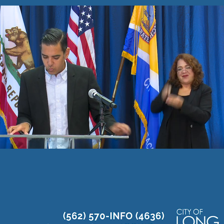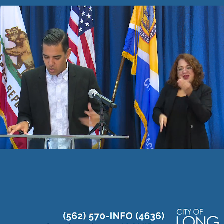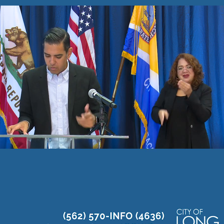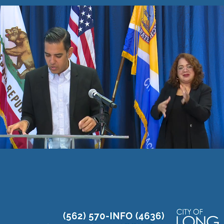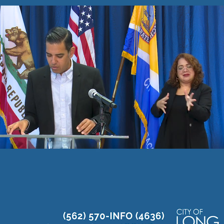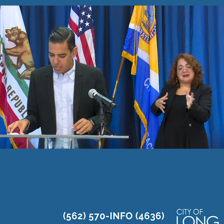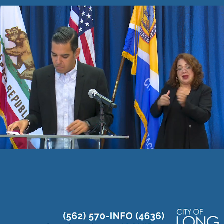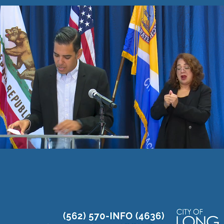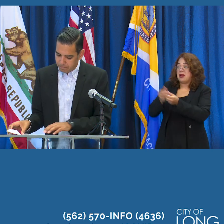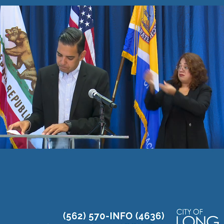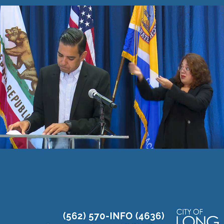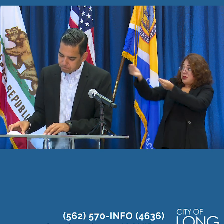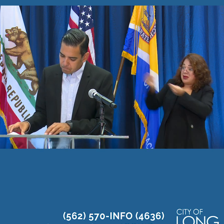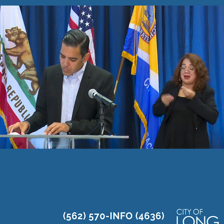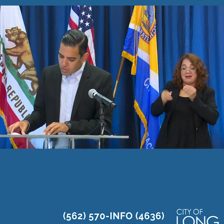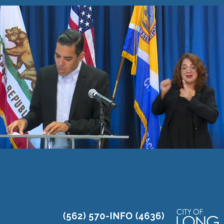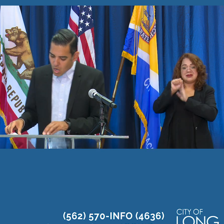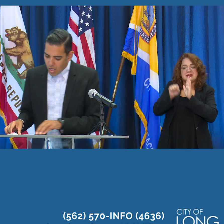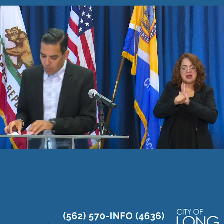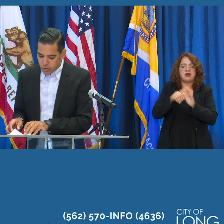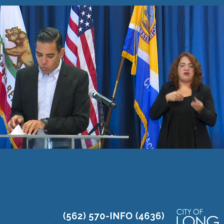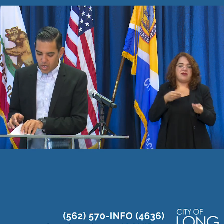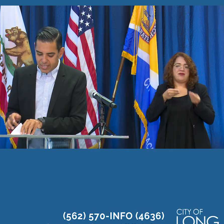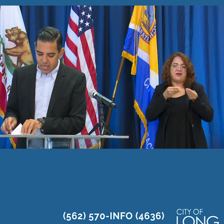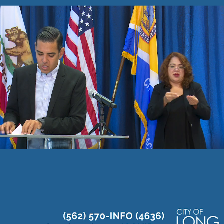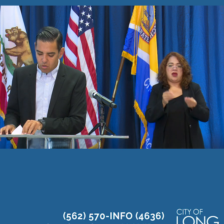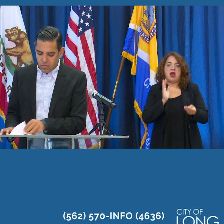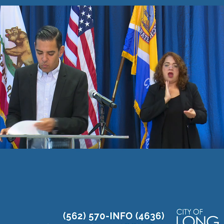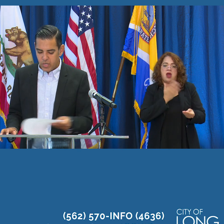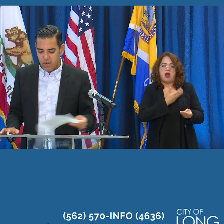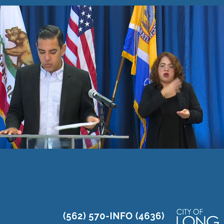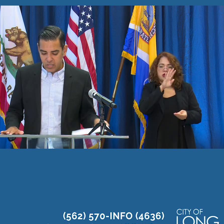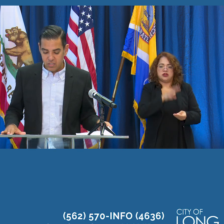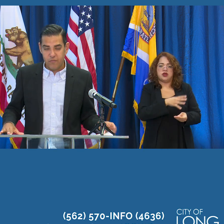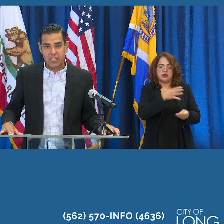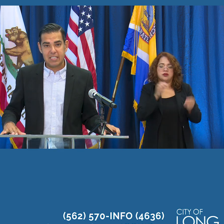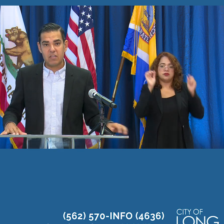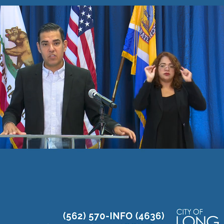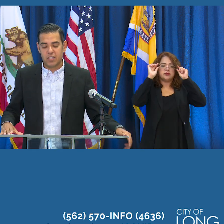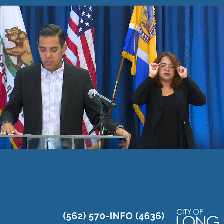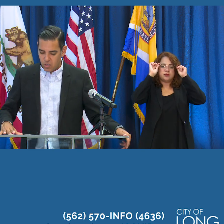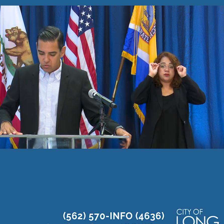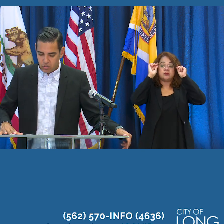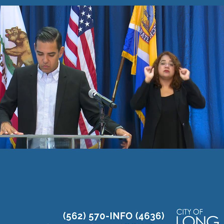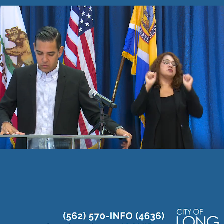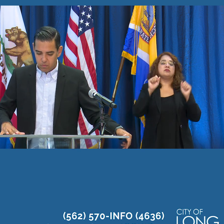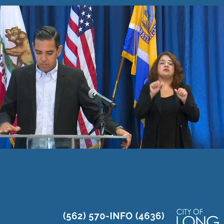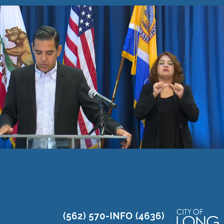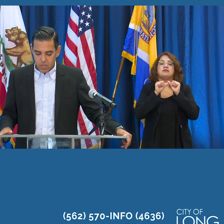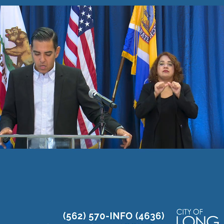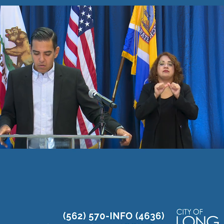we'll go over here in a minute. I do want to again note that we are doing significant testing and continue to do so.